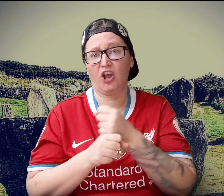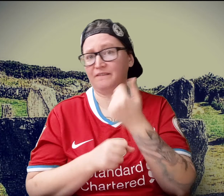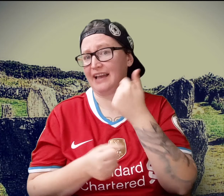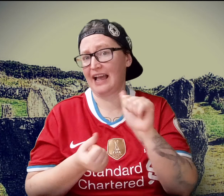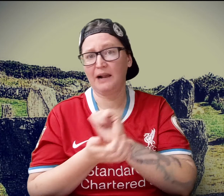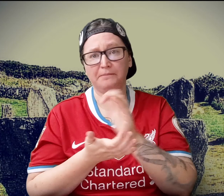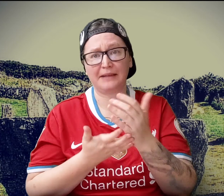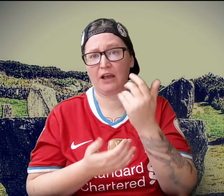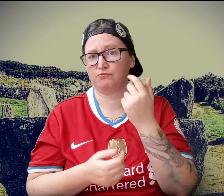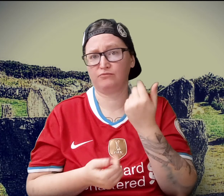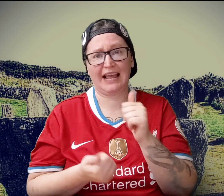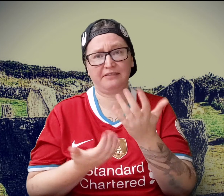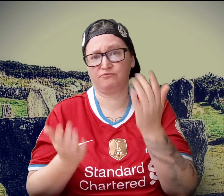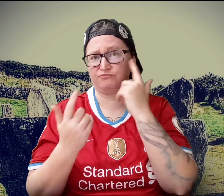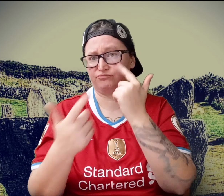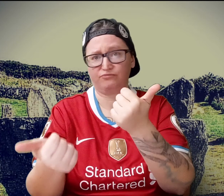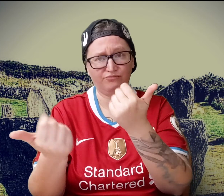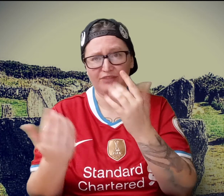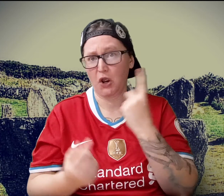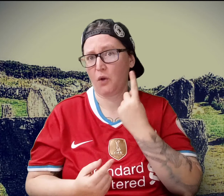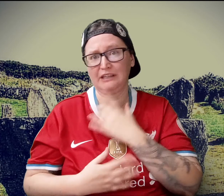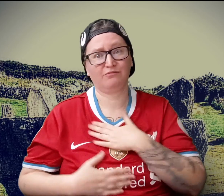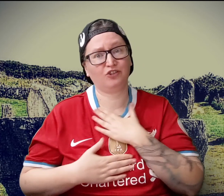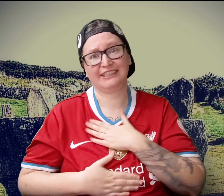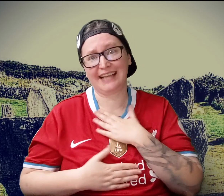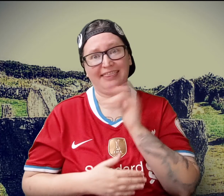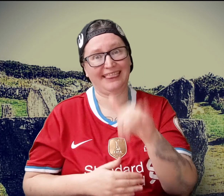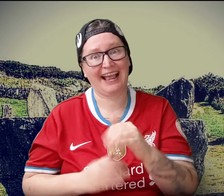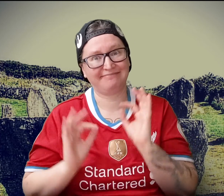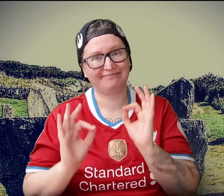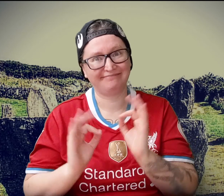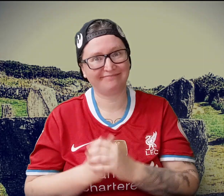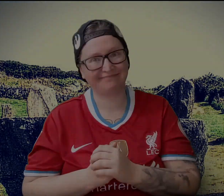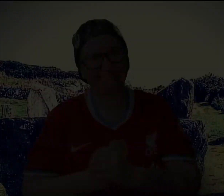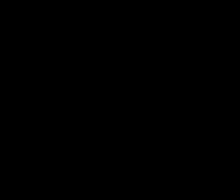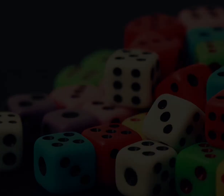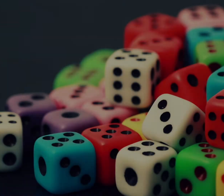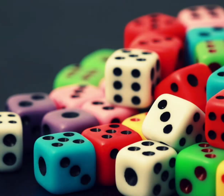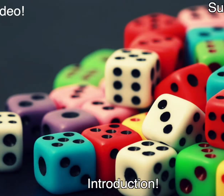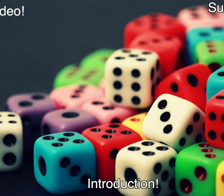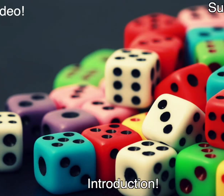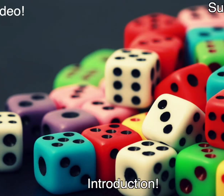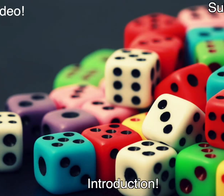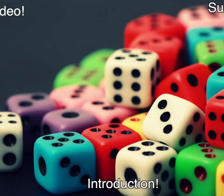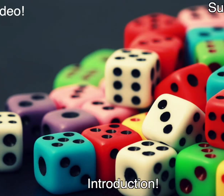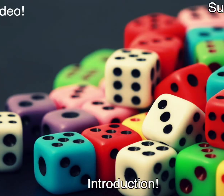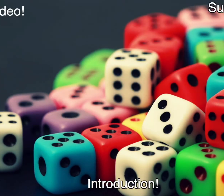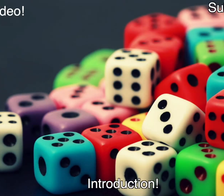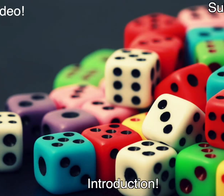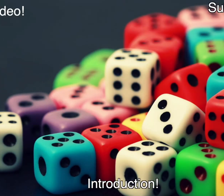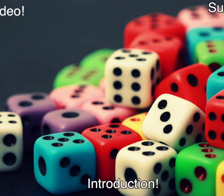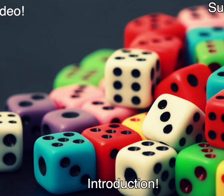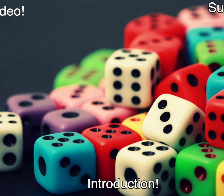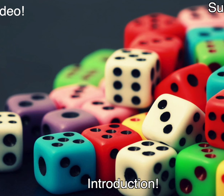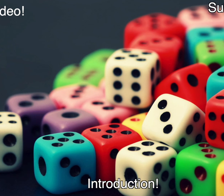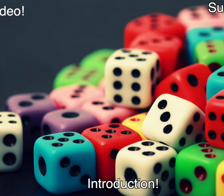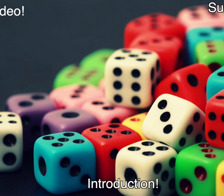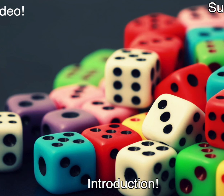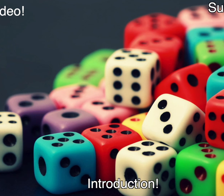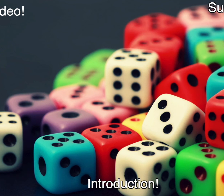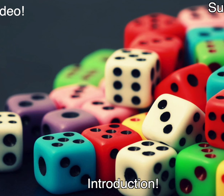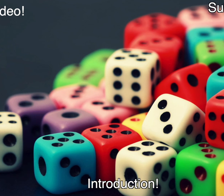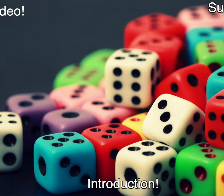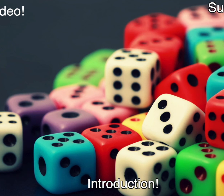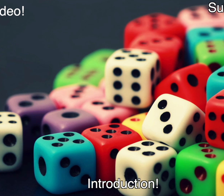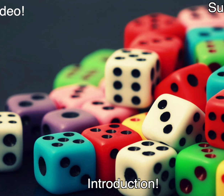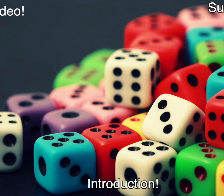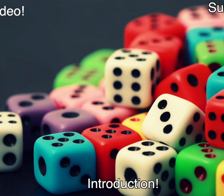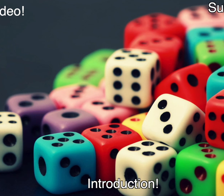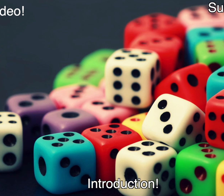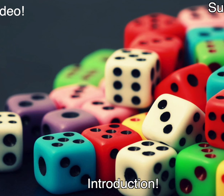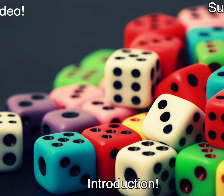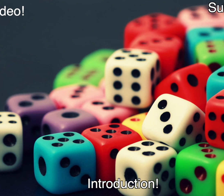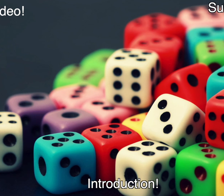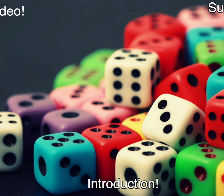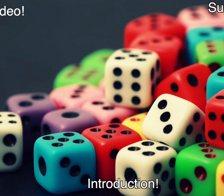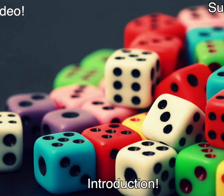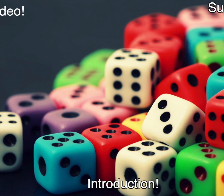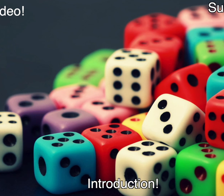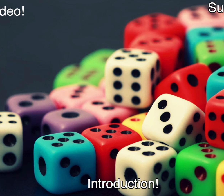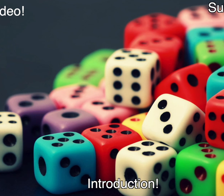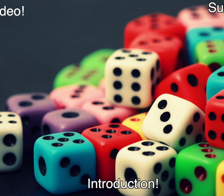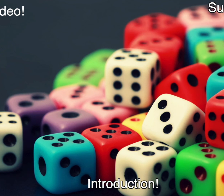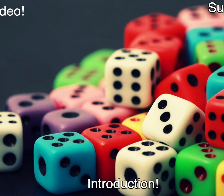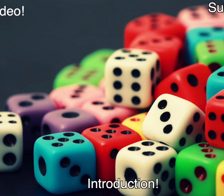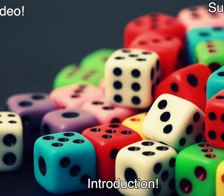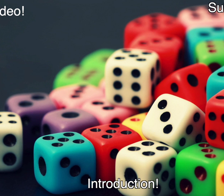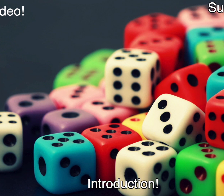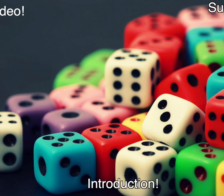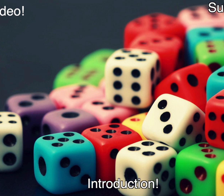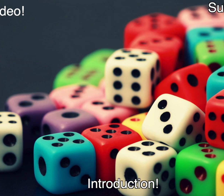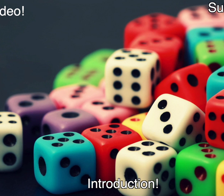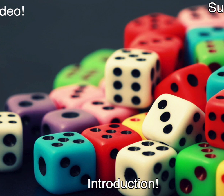is one time just buy me a coffee at any amount that you would like I always appreciate that